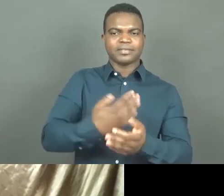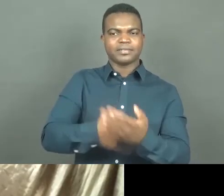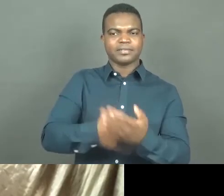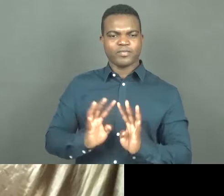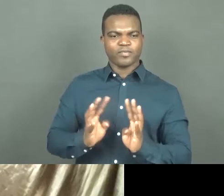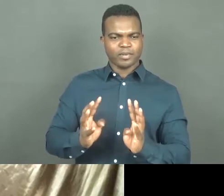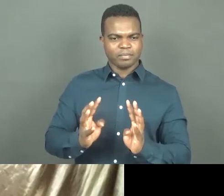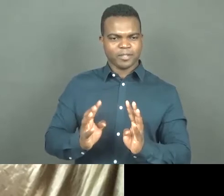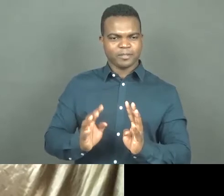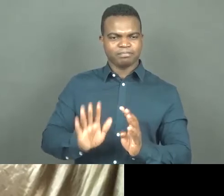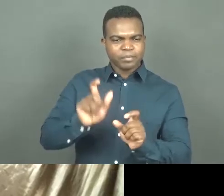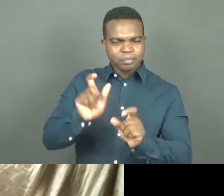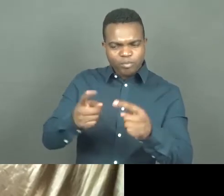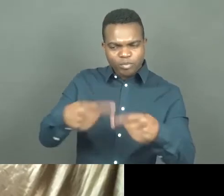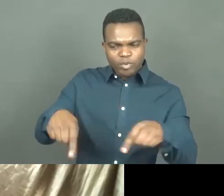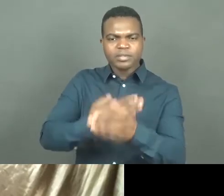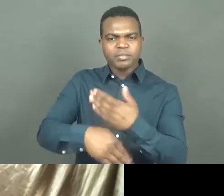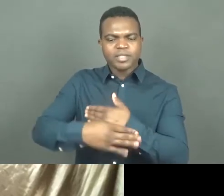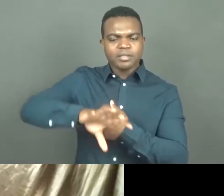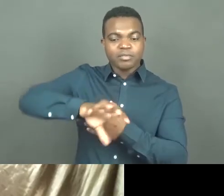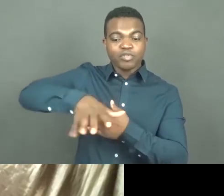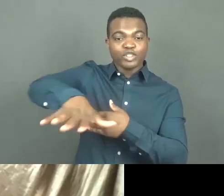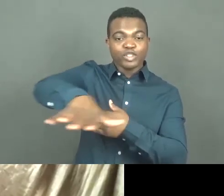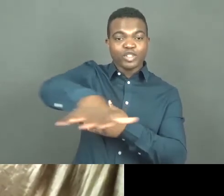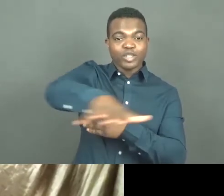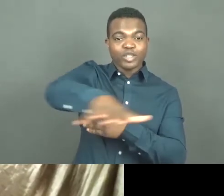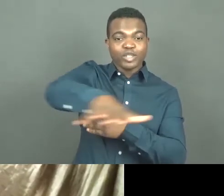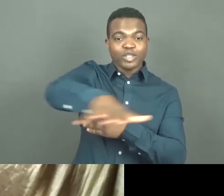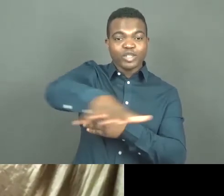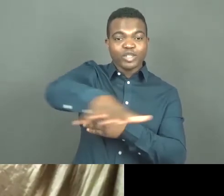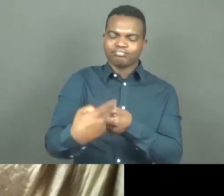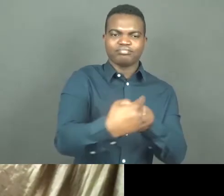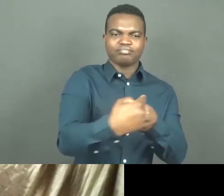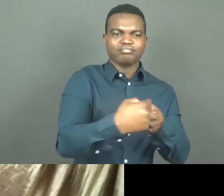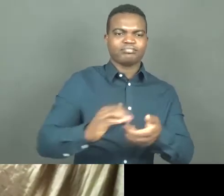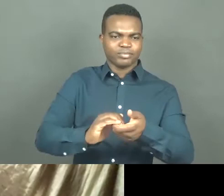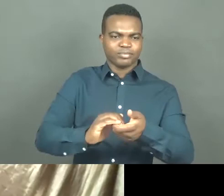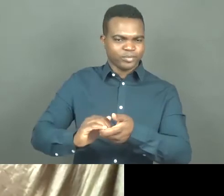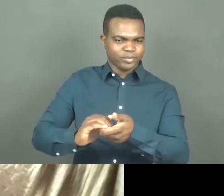disaggregation efforts with national governments in the Pacific region. We have approximately five